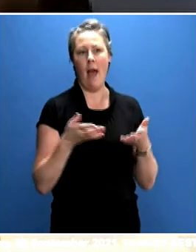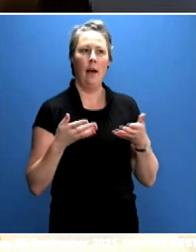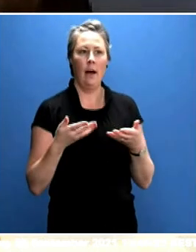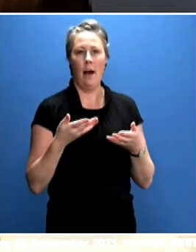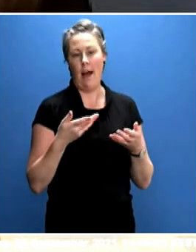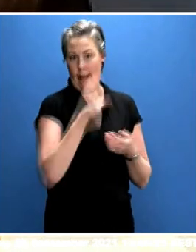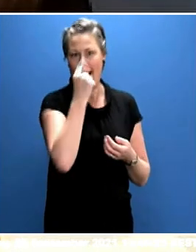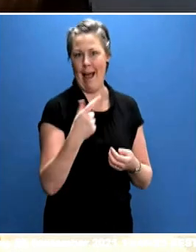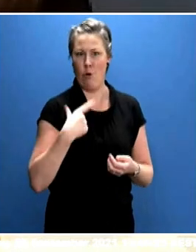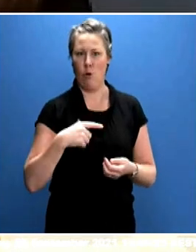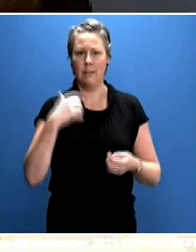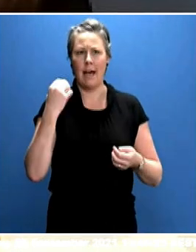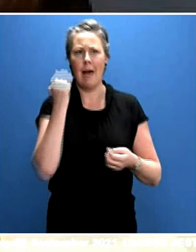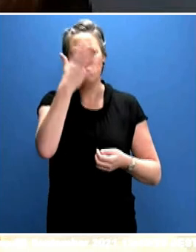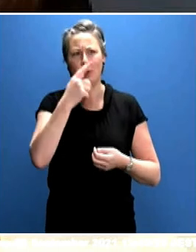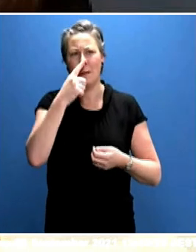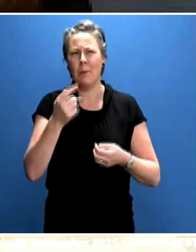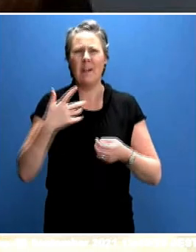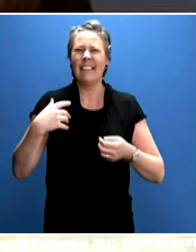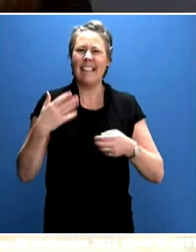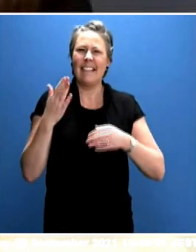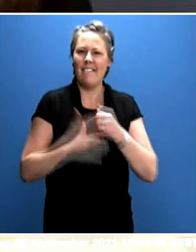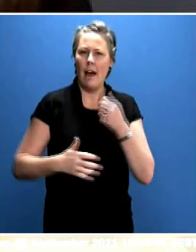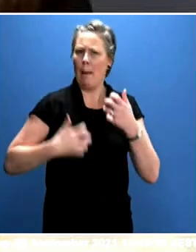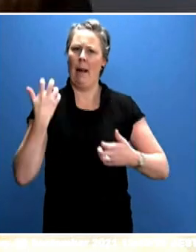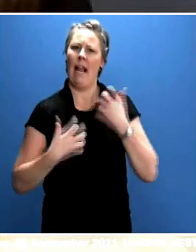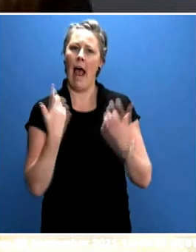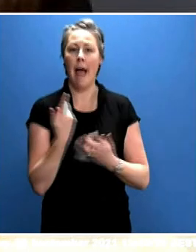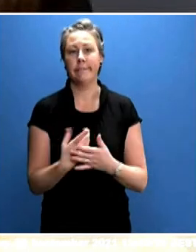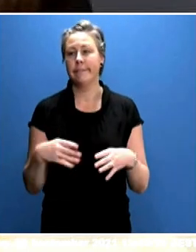they're very stoic, and they cop what comes their way, but it shouldn't be the